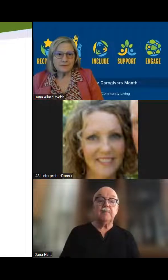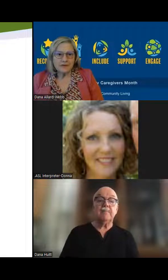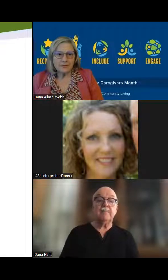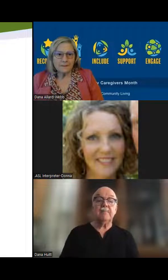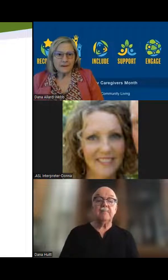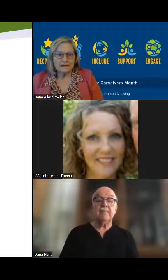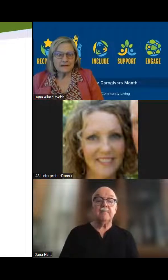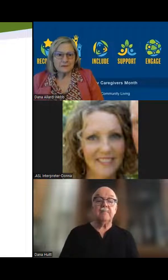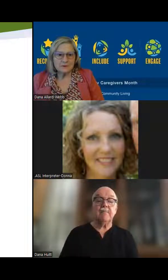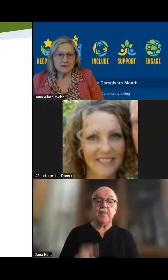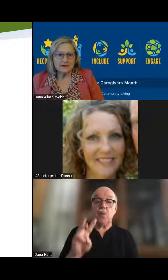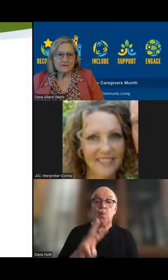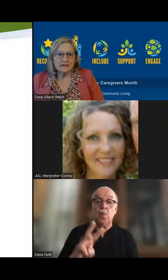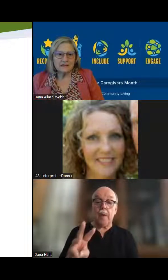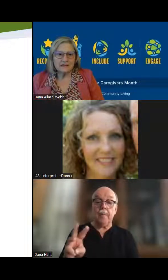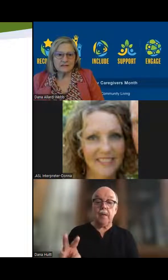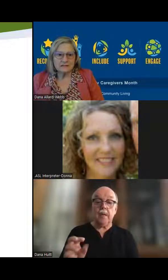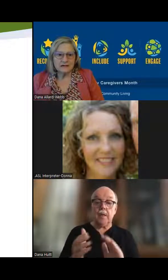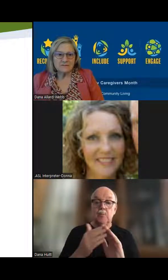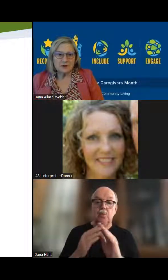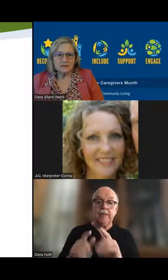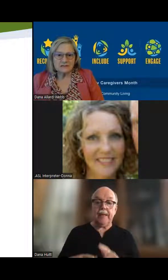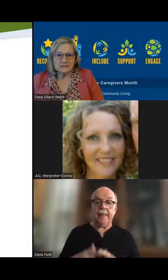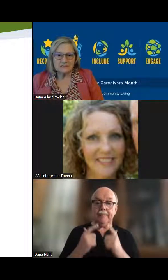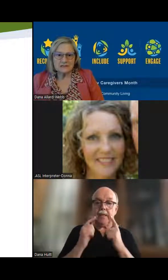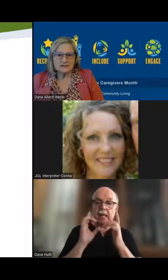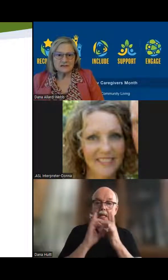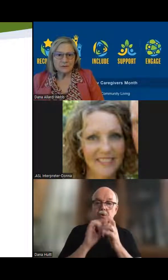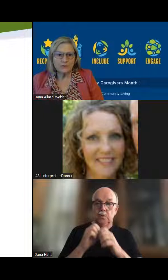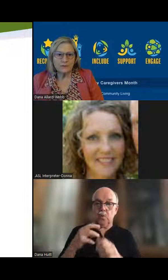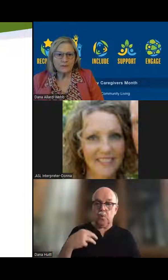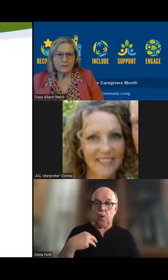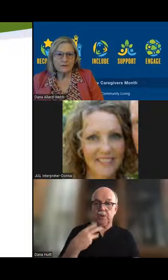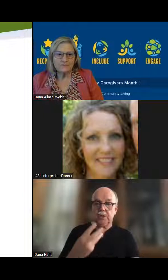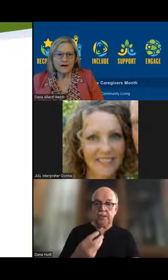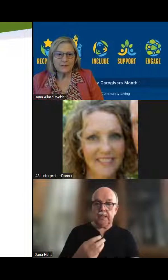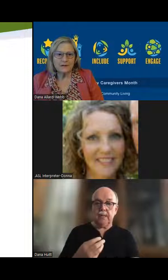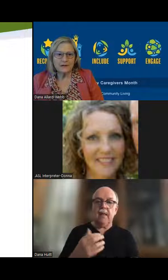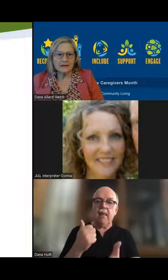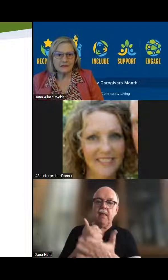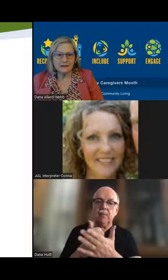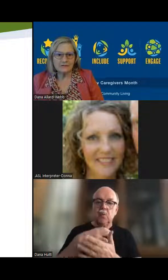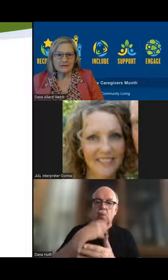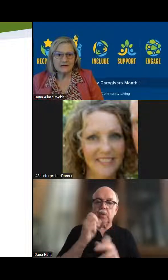on to get certified of the 21 that took these course s. They were given high school credit, so you had the option of